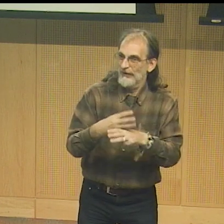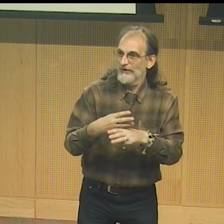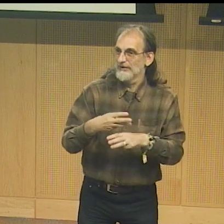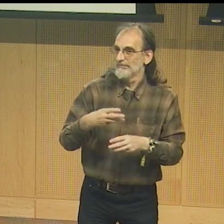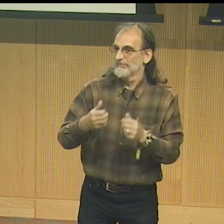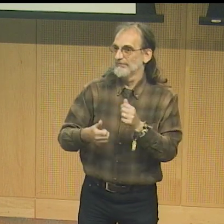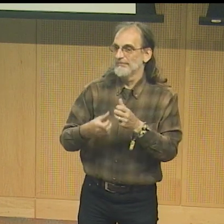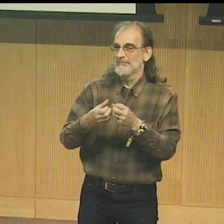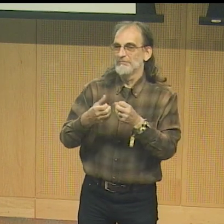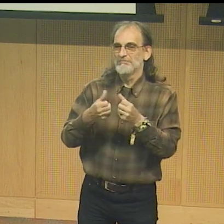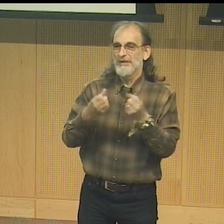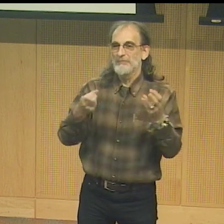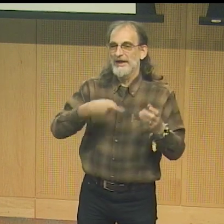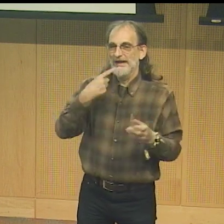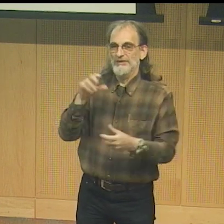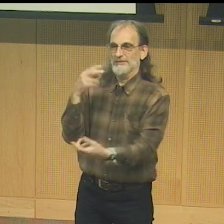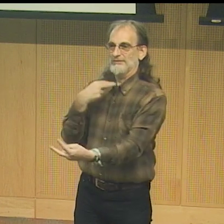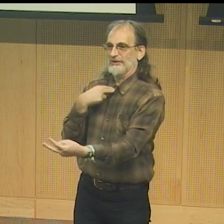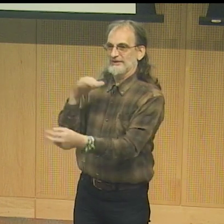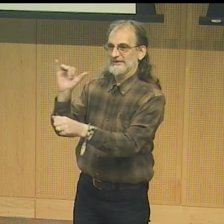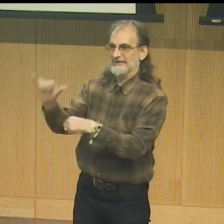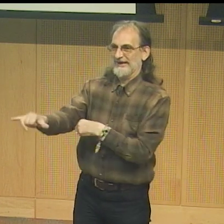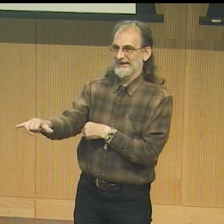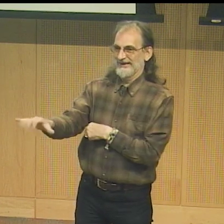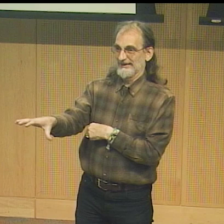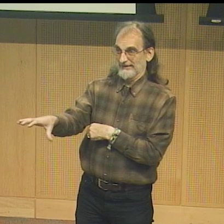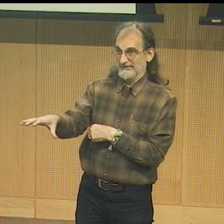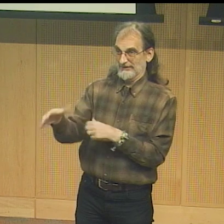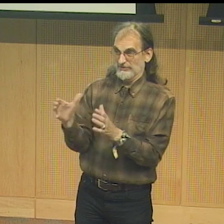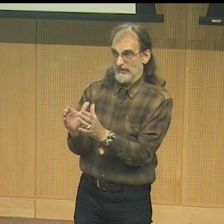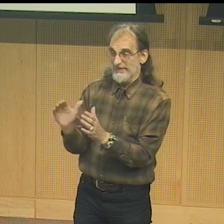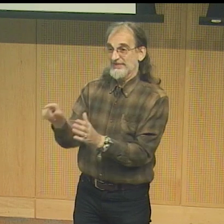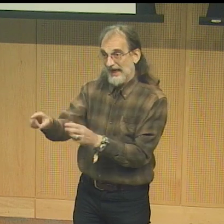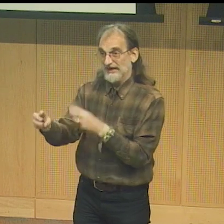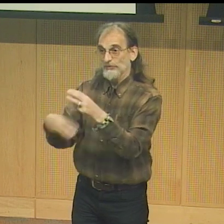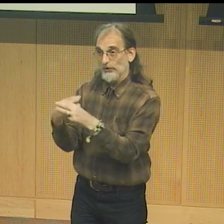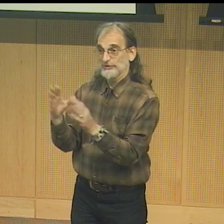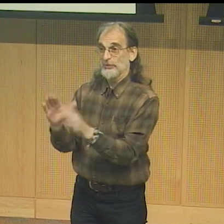And many hearing people are stuck in their small community and they're very local, their experience is local.